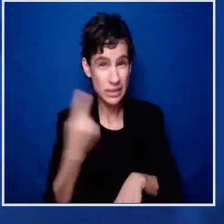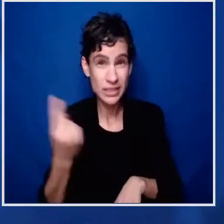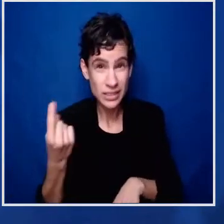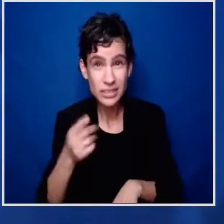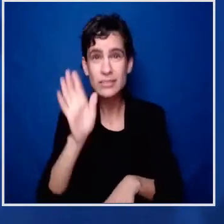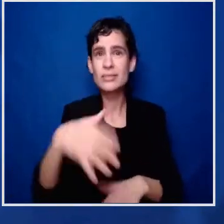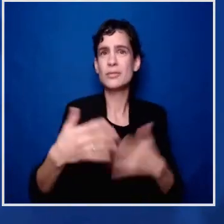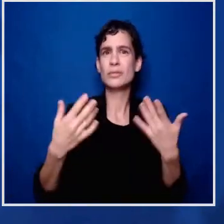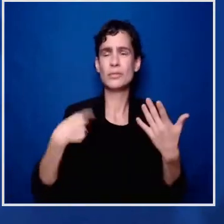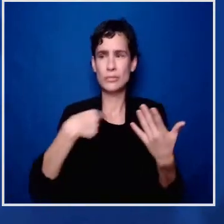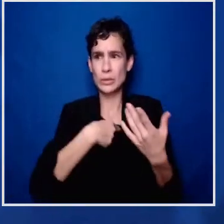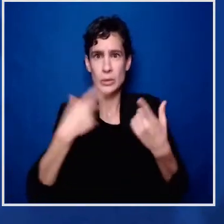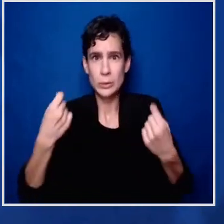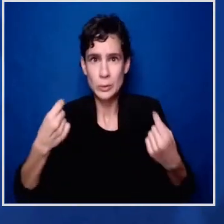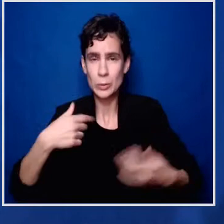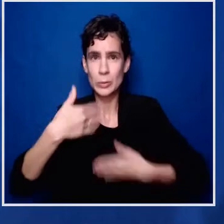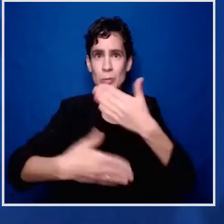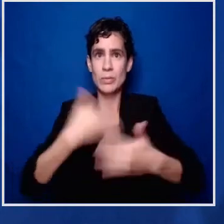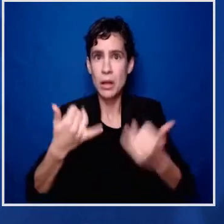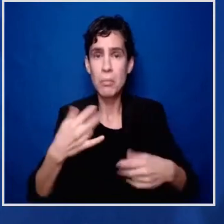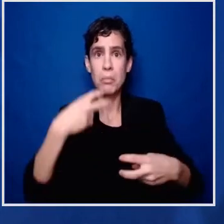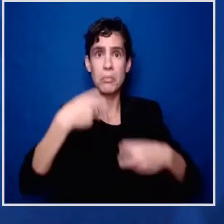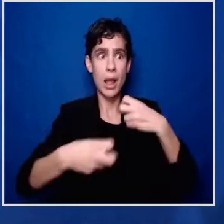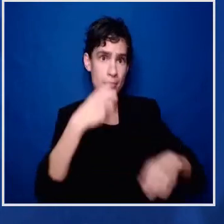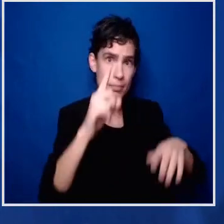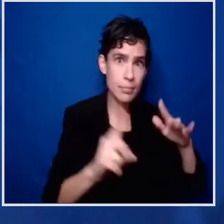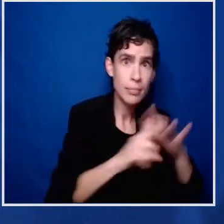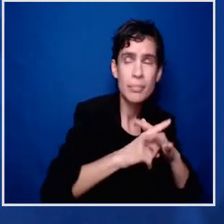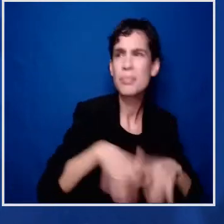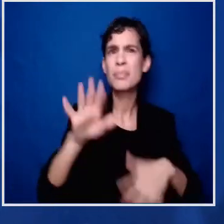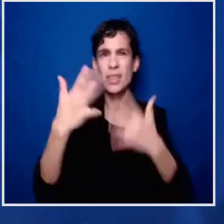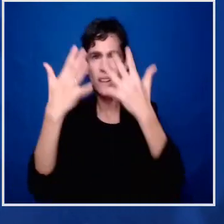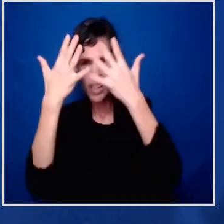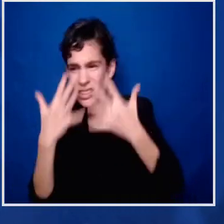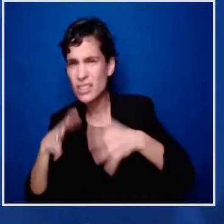COMPASSION OF VOLUNTEERS ACROSS AMERICA AGAINST OUR MOST PRESSING CHALLENGES.